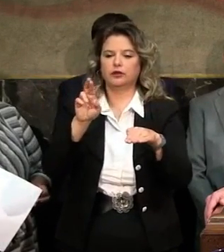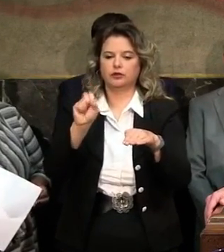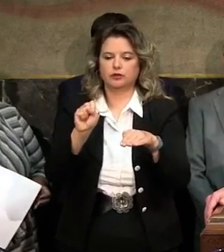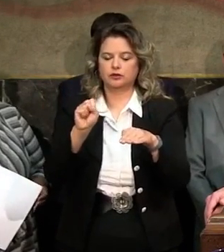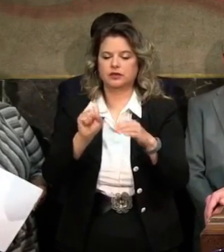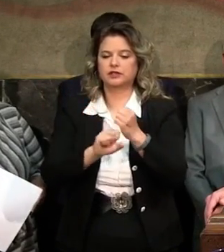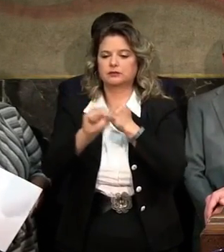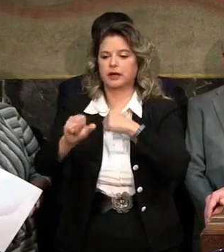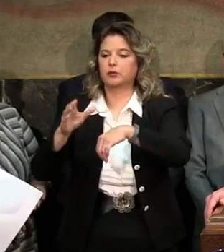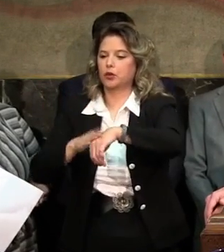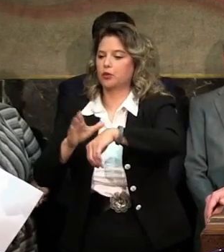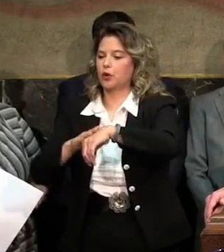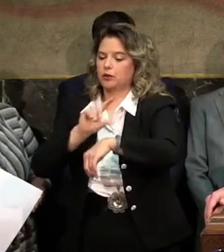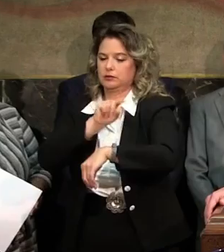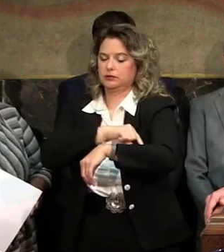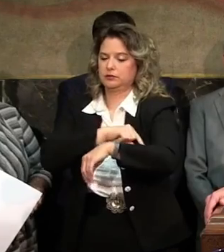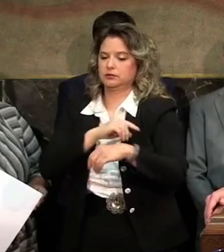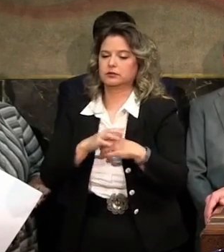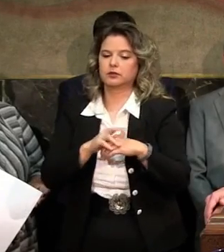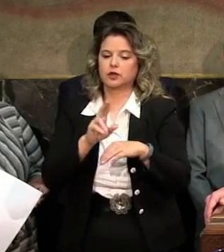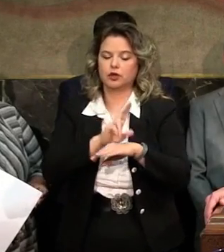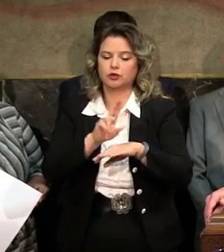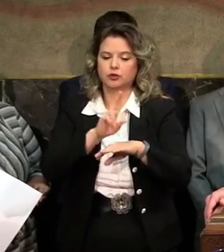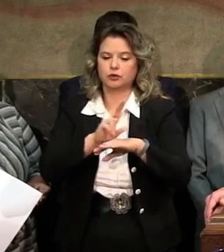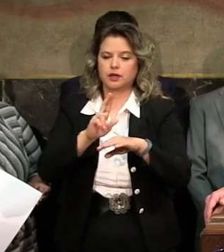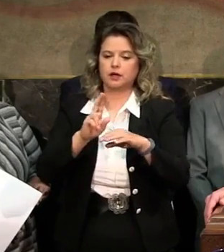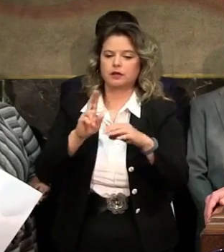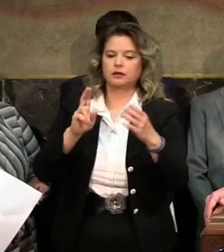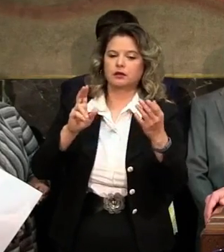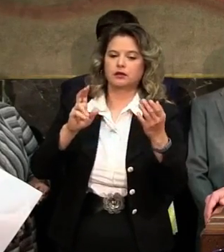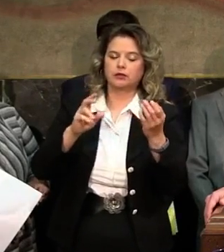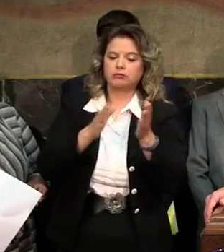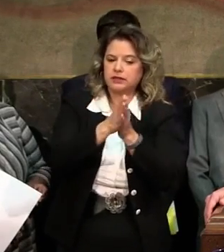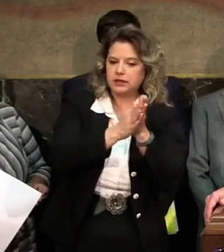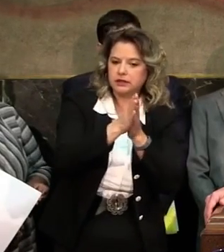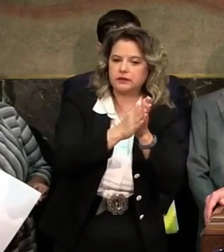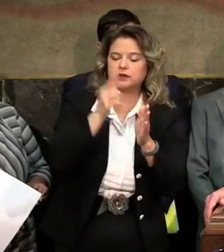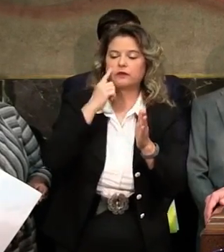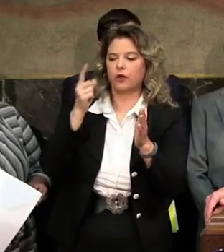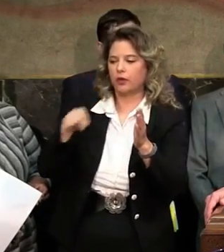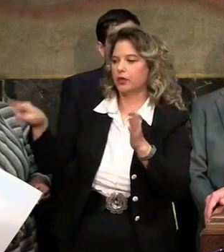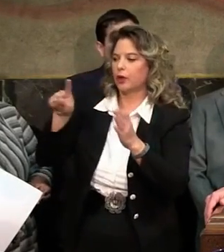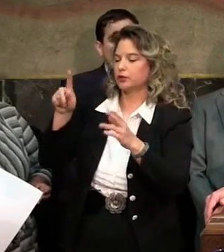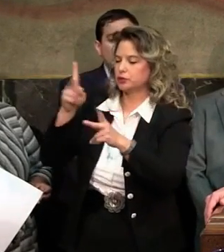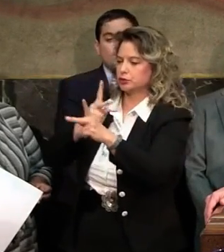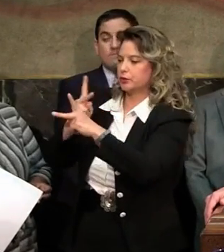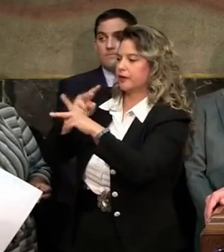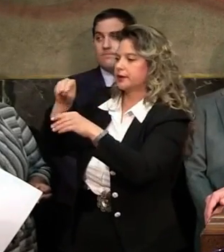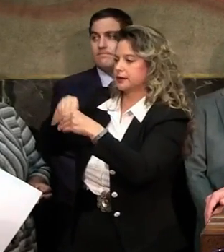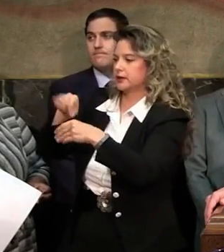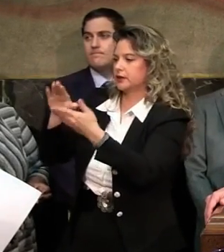using evidence-based incentives and sanctions for those supervised in the community clearing away bars barriers to